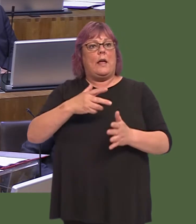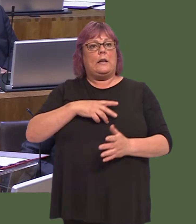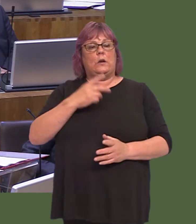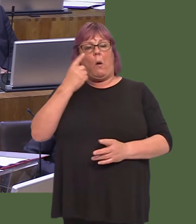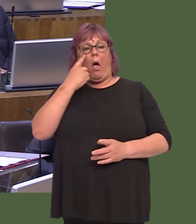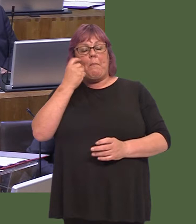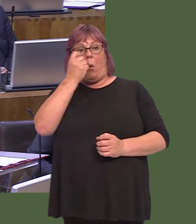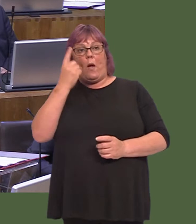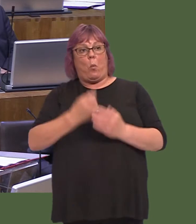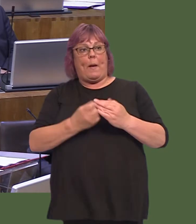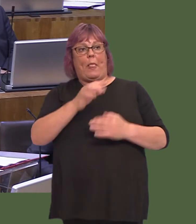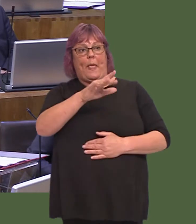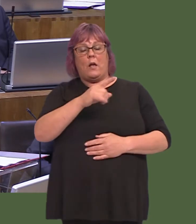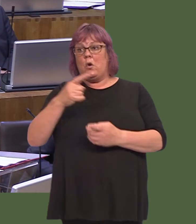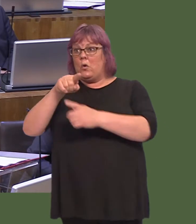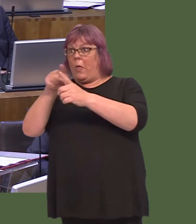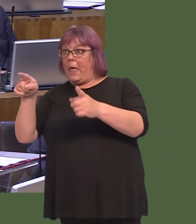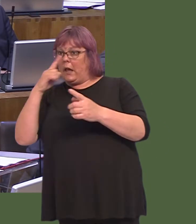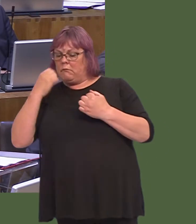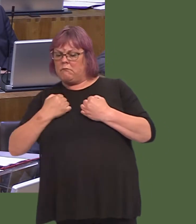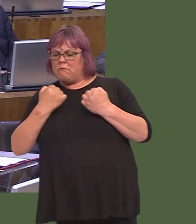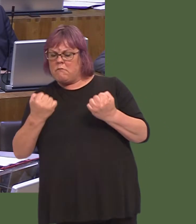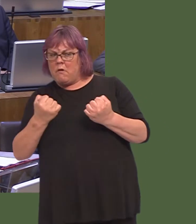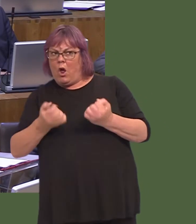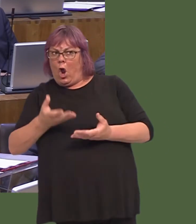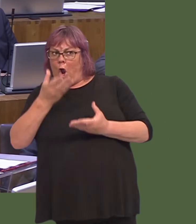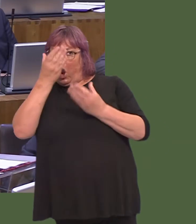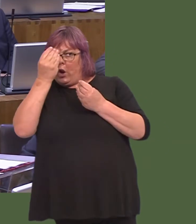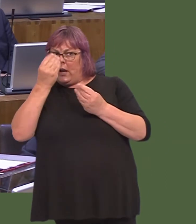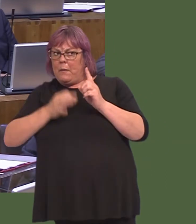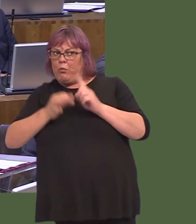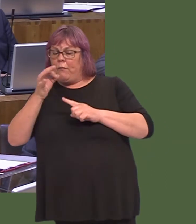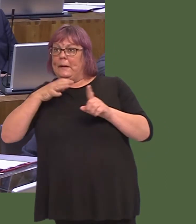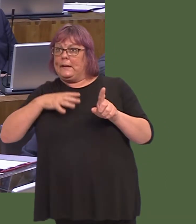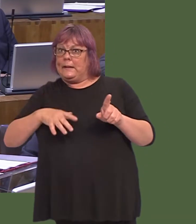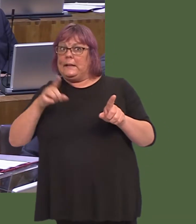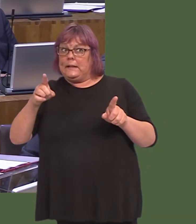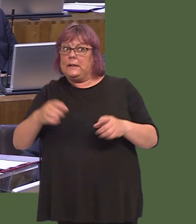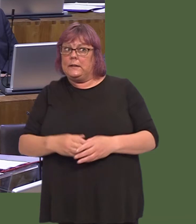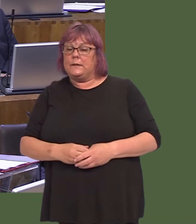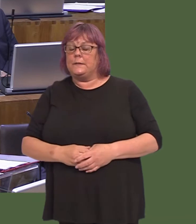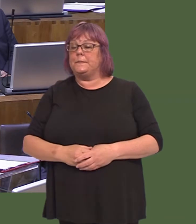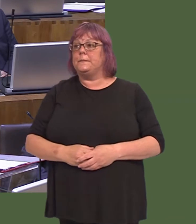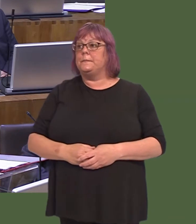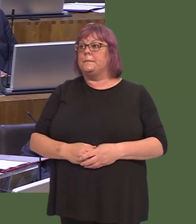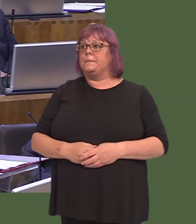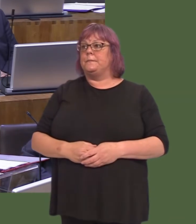on this case to identify any learning to improve patient care within their own respective organisations as well.